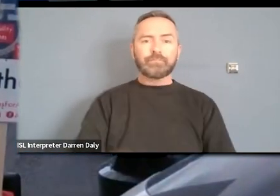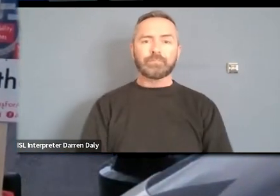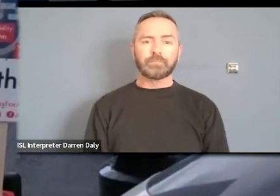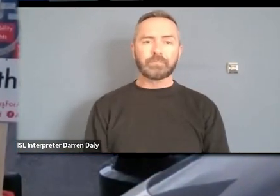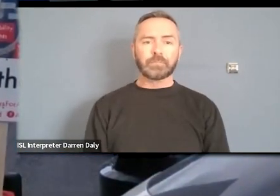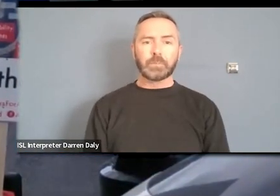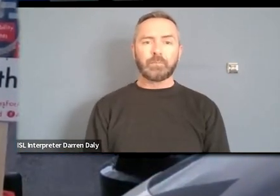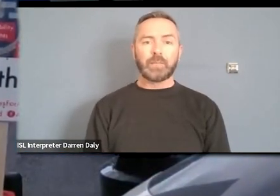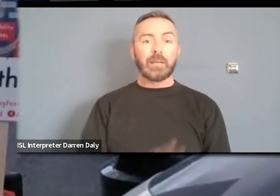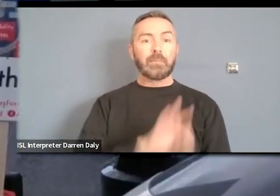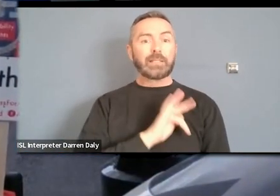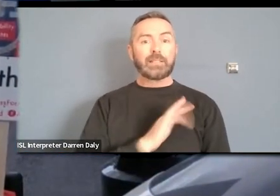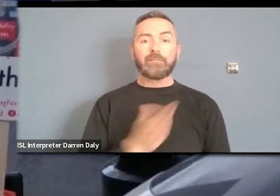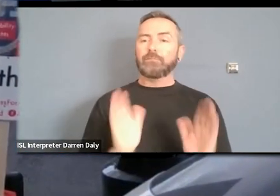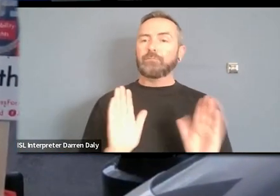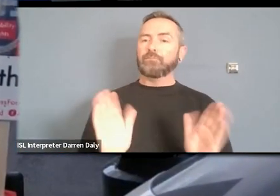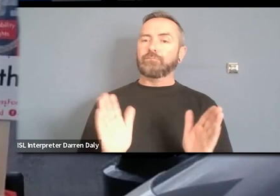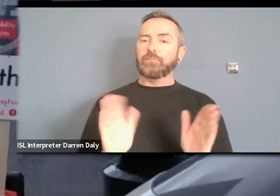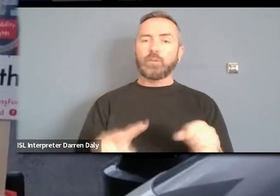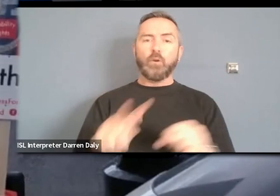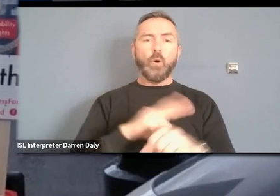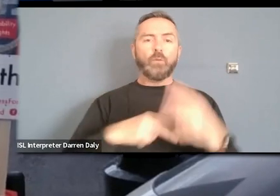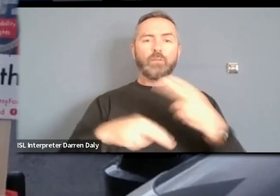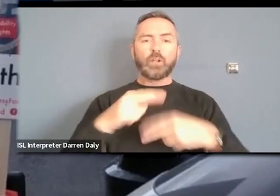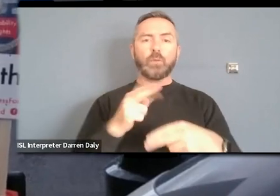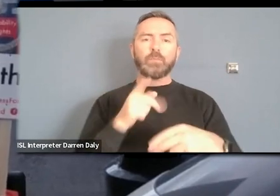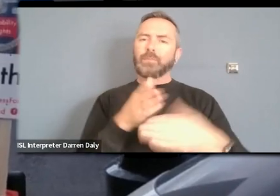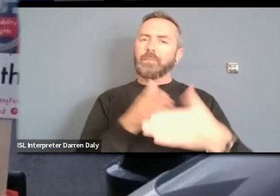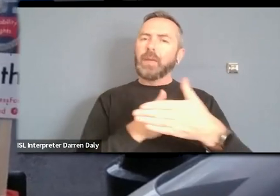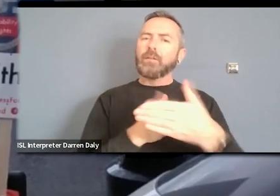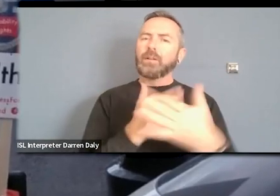I have managed to overcome so many of these barriers and I am now a